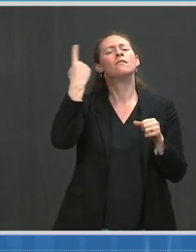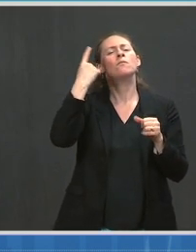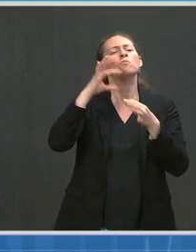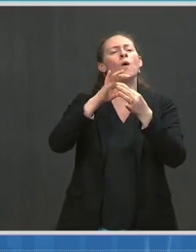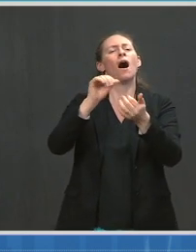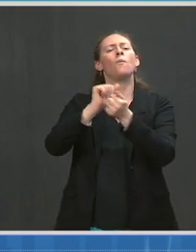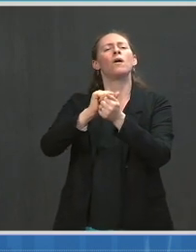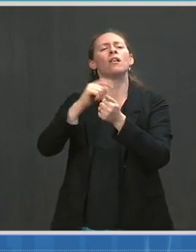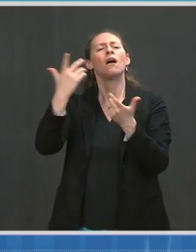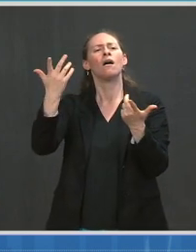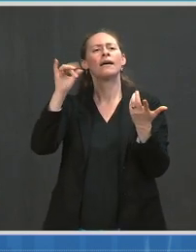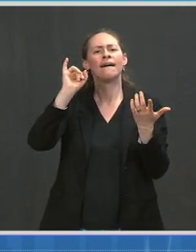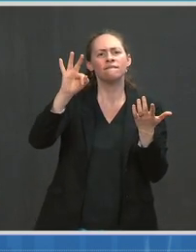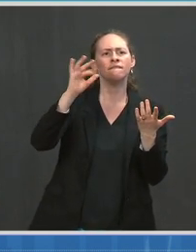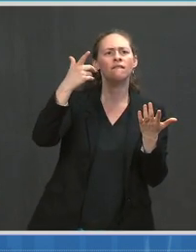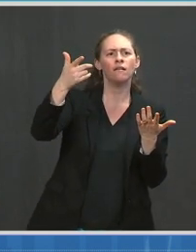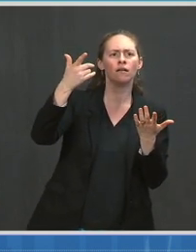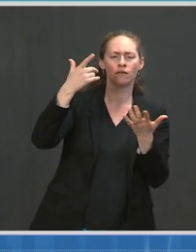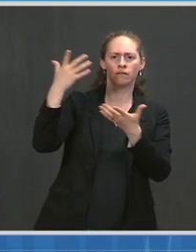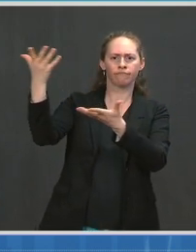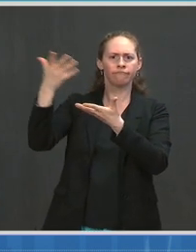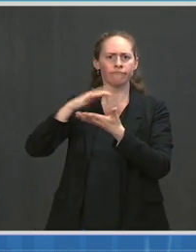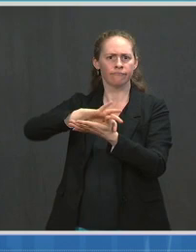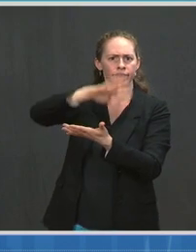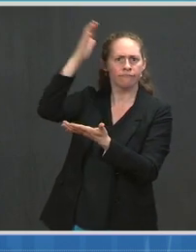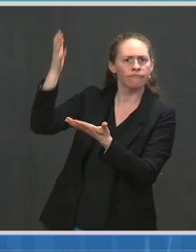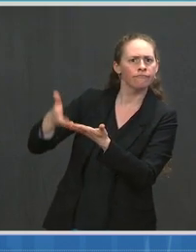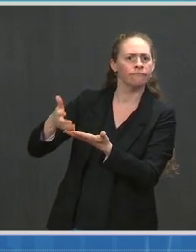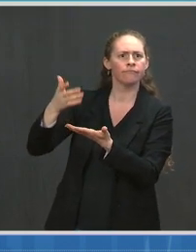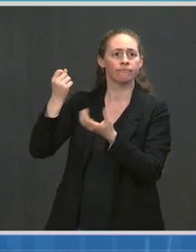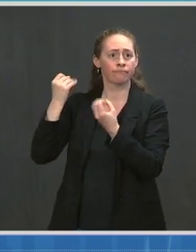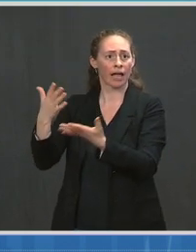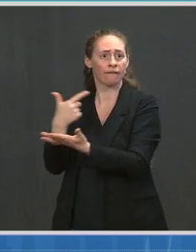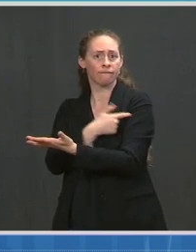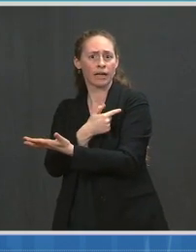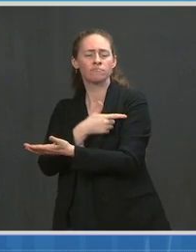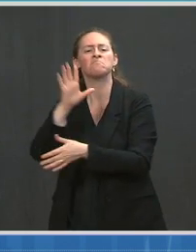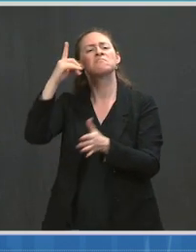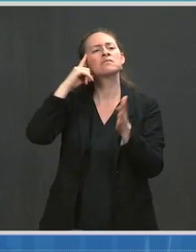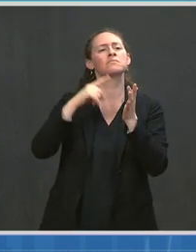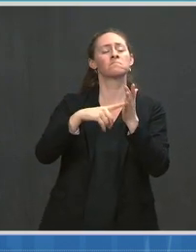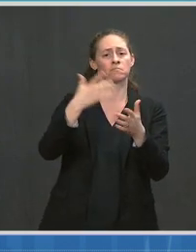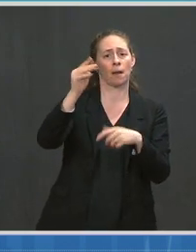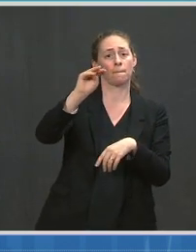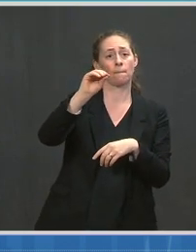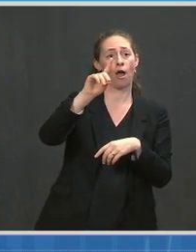As you know we've done a lot to help accelerate their production and they have maintained a steady cadence of production